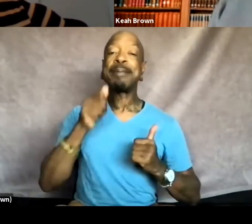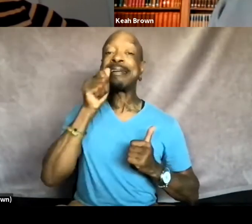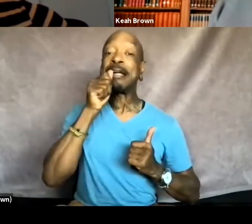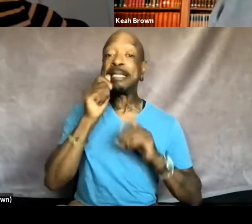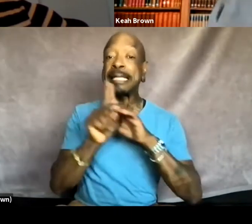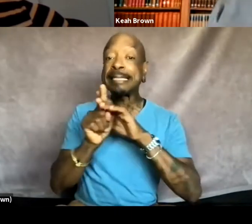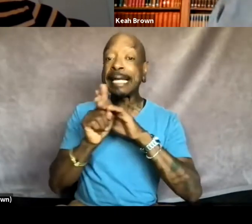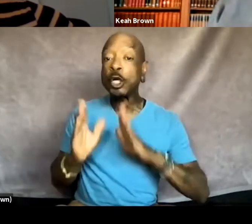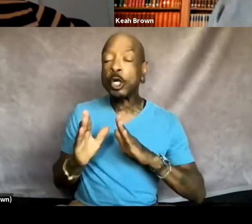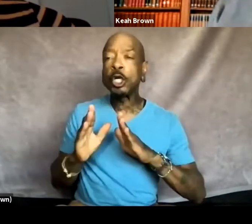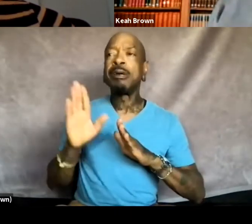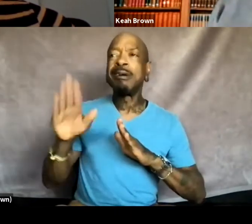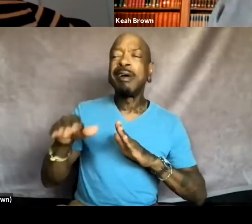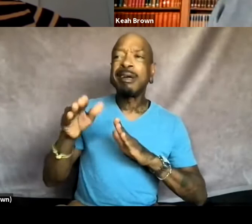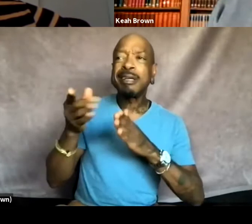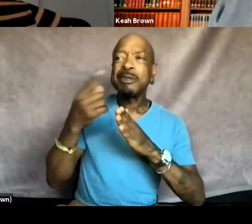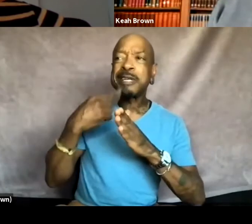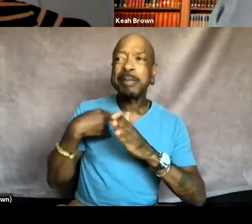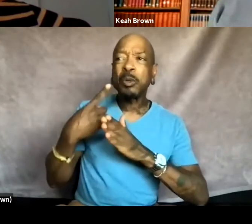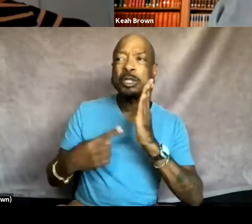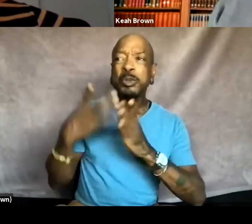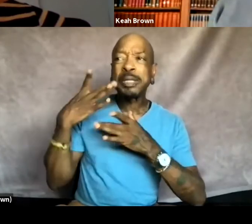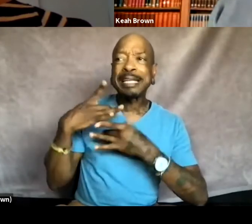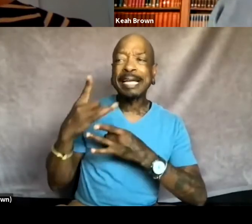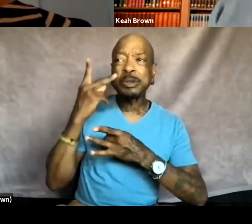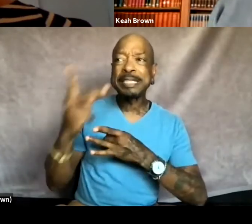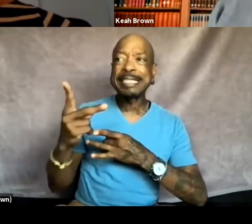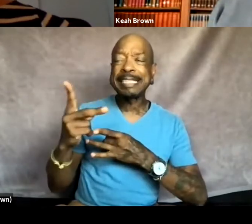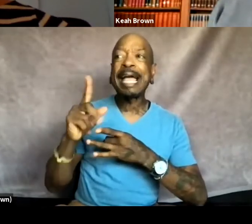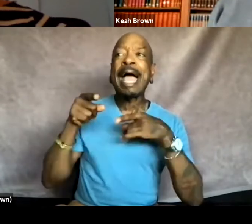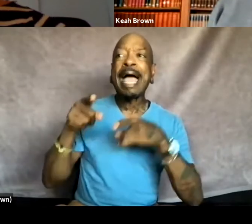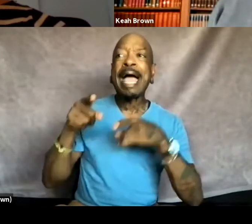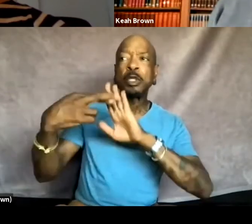about what you'd like to see in representation of disabled children in film and pop culture,